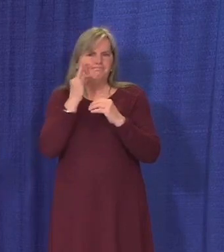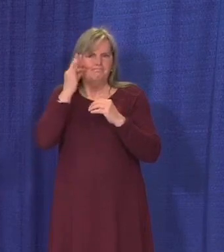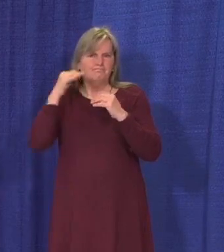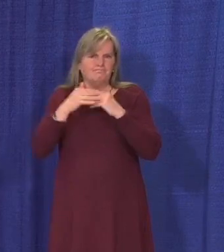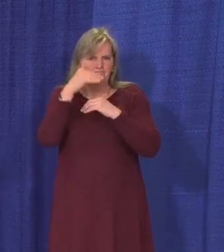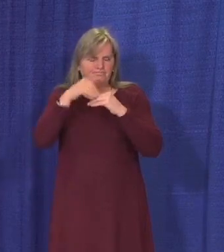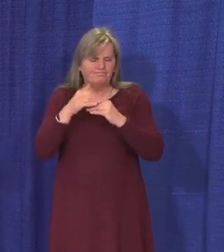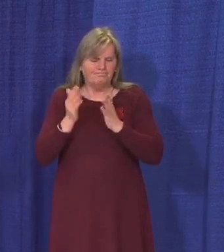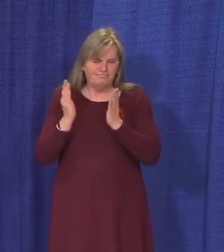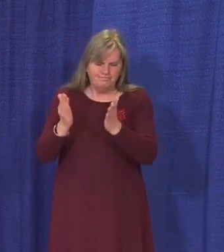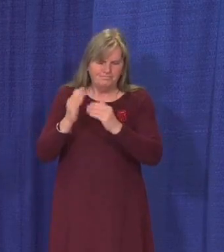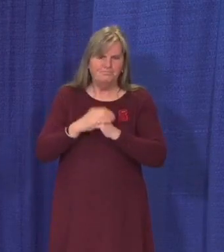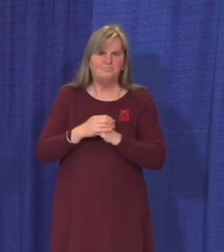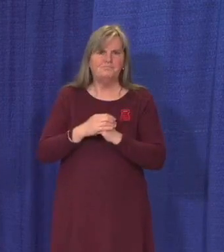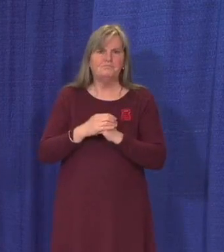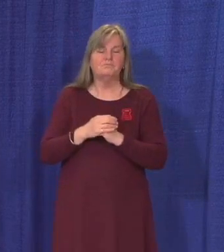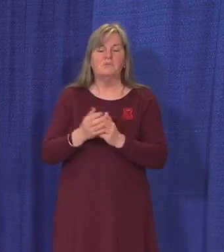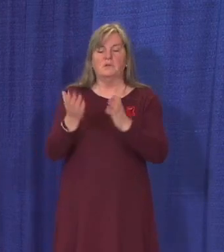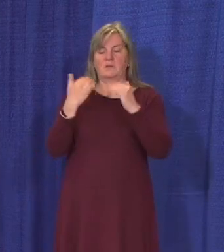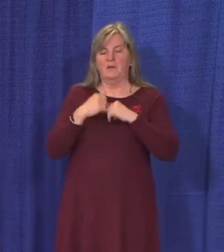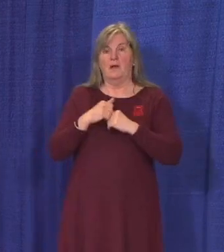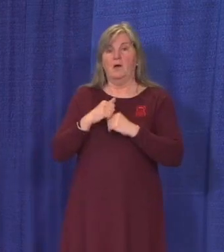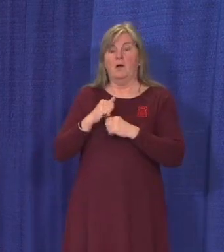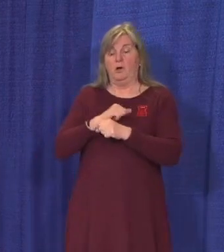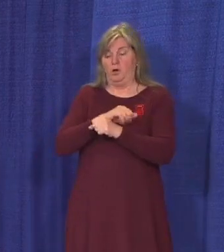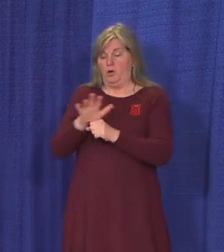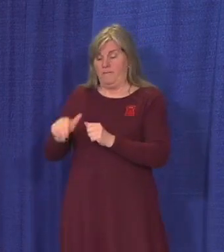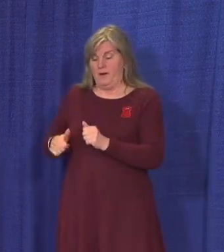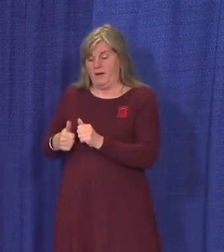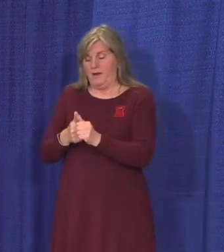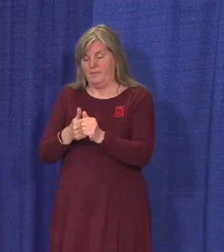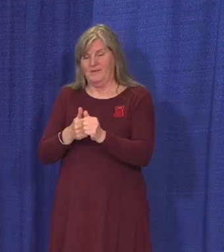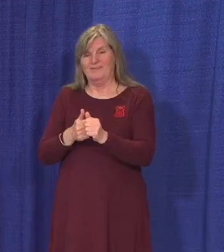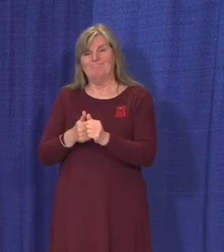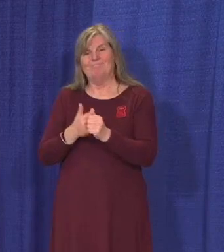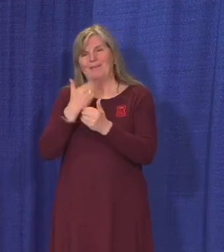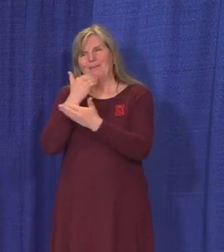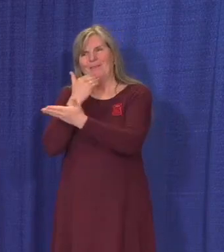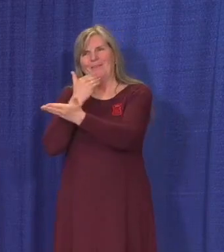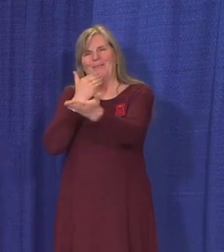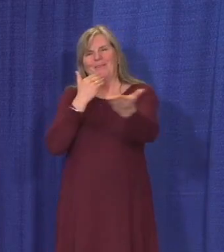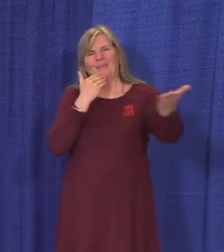strategy to help missing and murdered indigenous women and girls visit changing the story to upholding dignity and